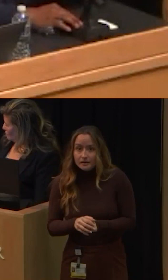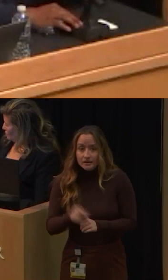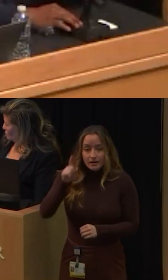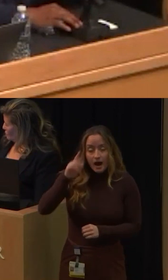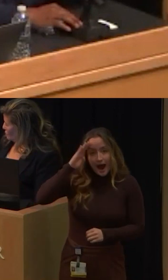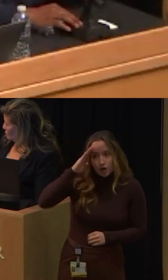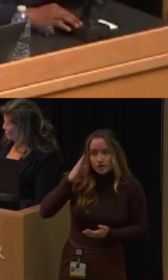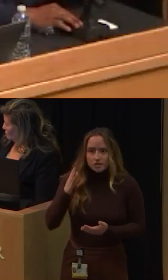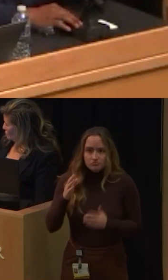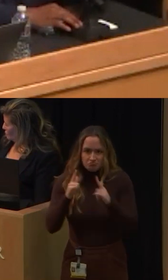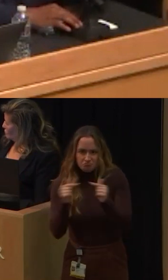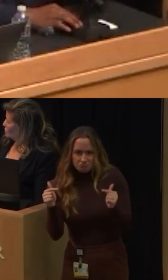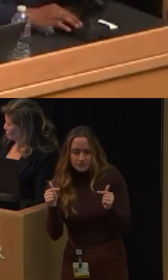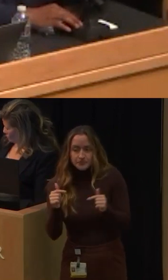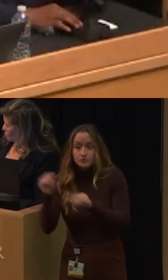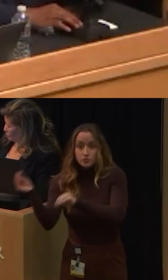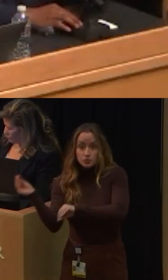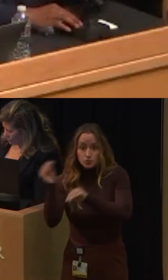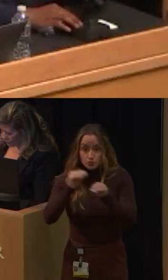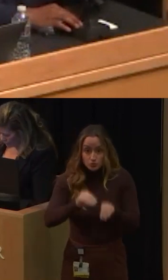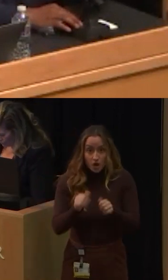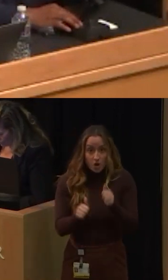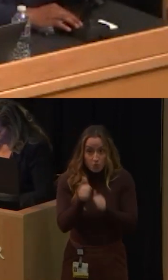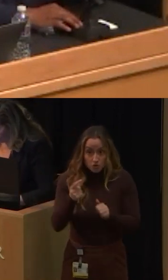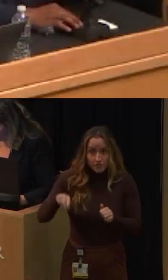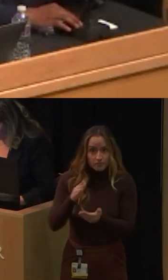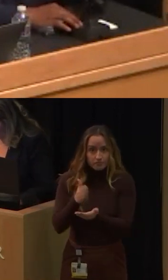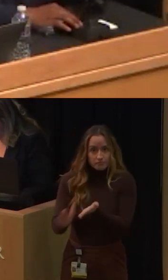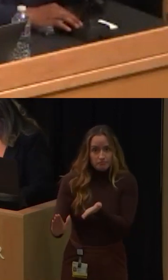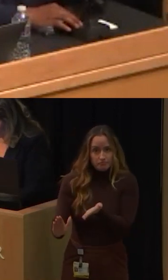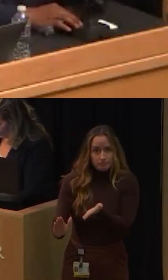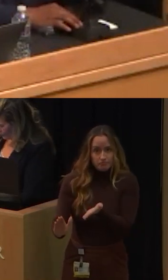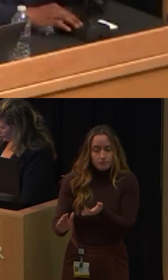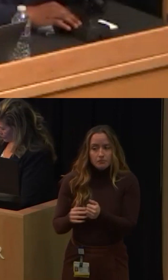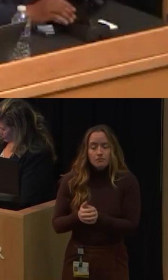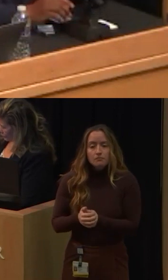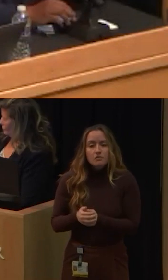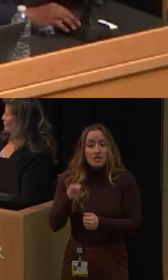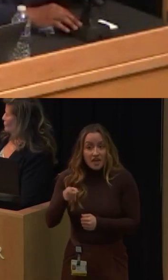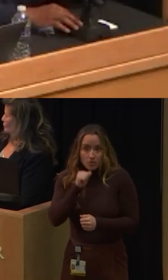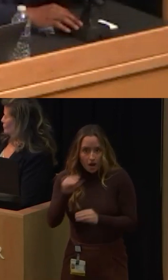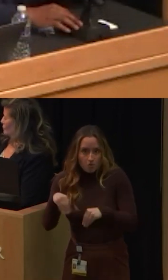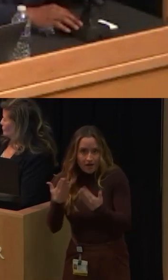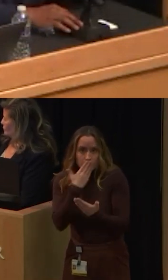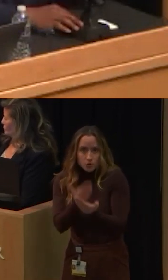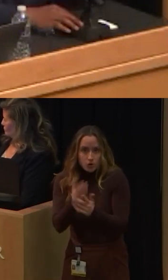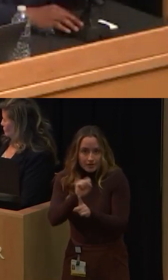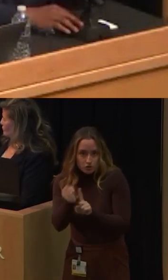who had been despised, largely, right? Had been degraded, in degraded conditions, but Nell Irvin Painter,